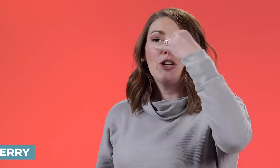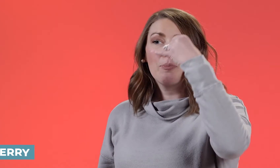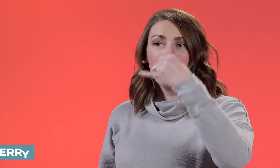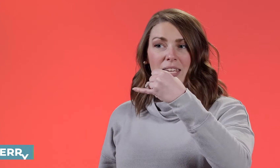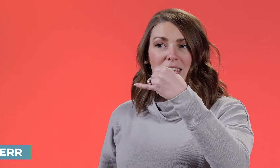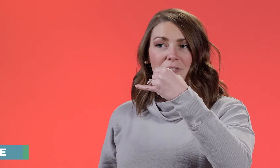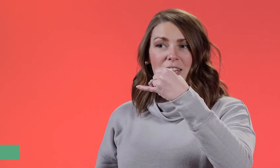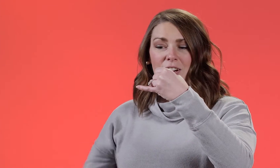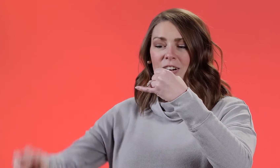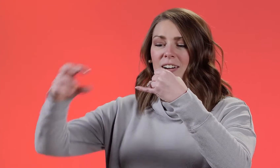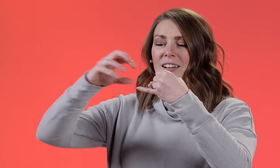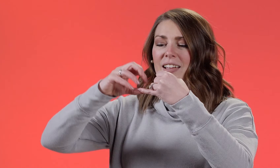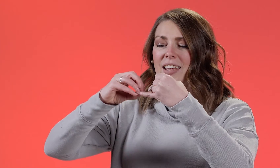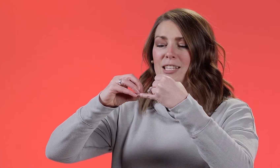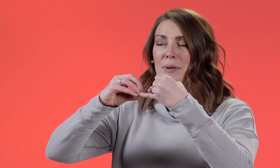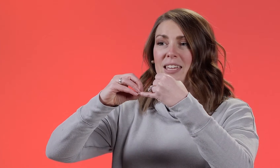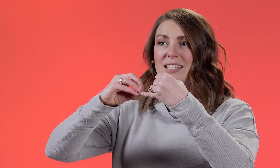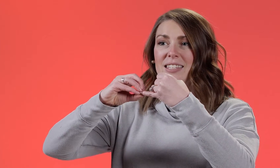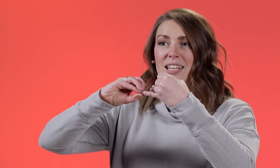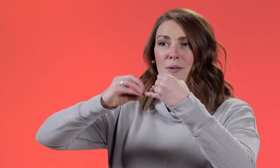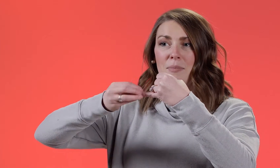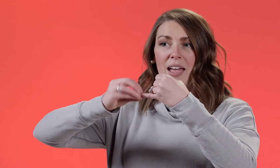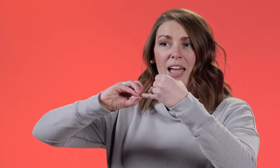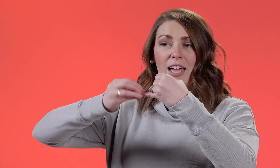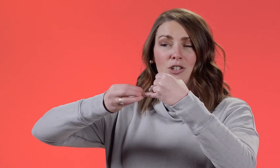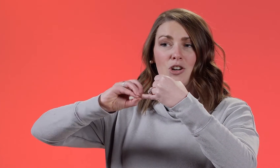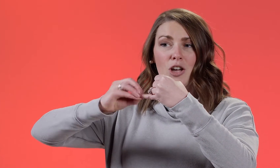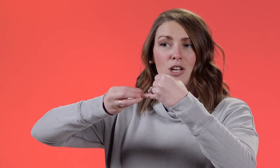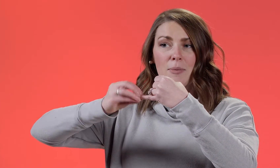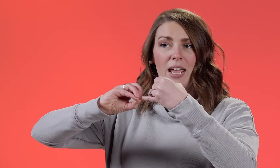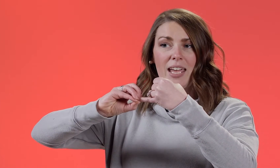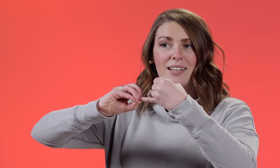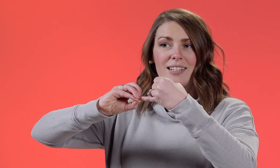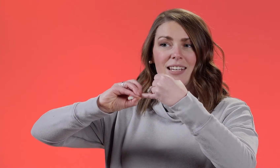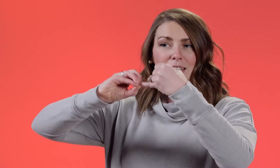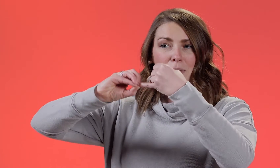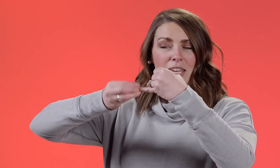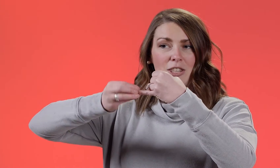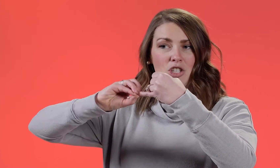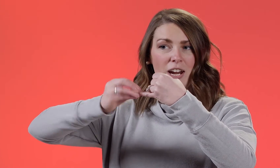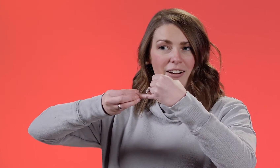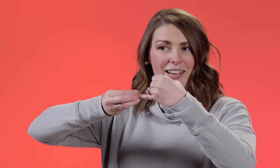Your pinky finger is making the stem and your non-dominant hand is making the cherry.